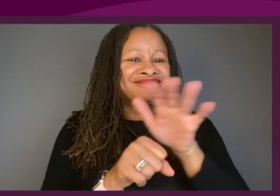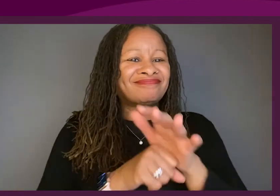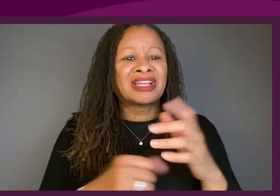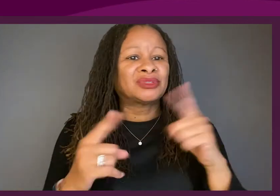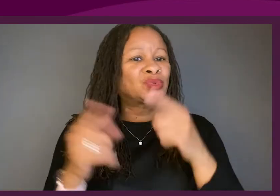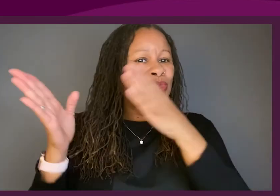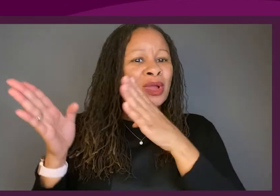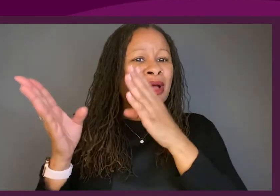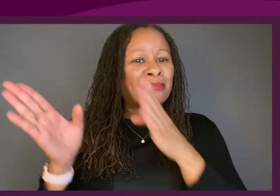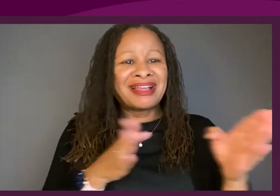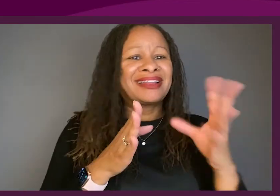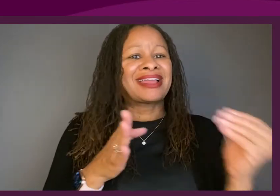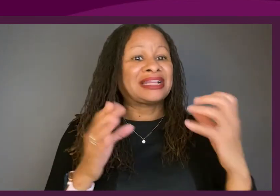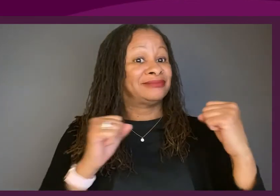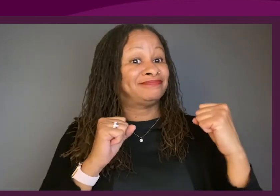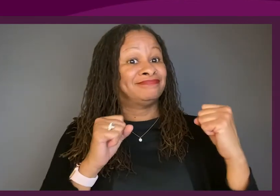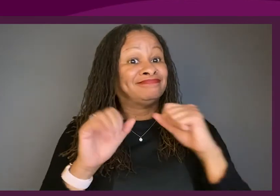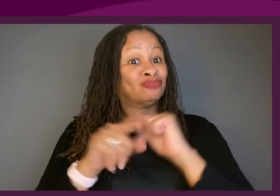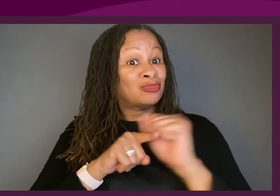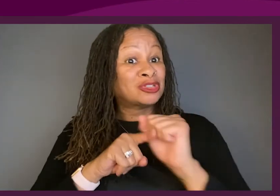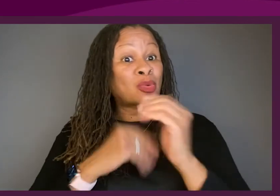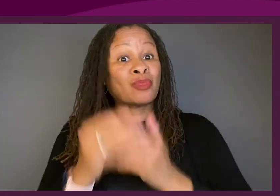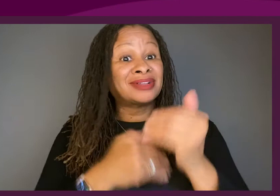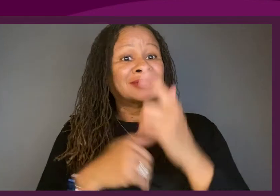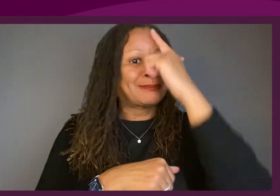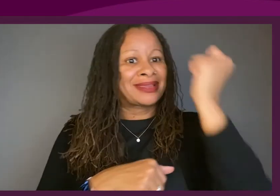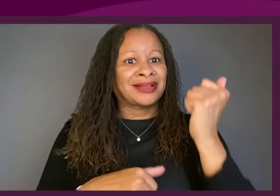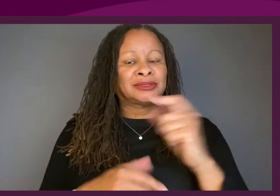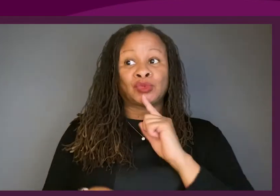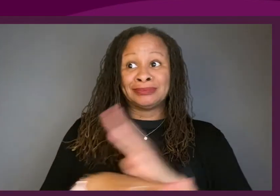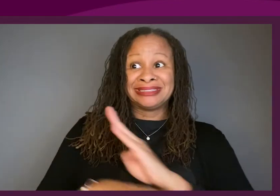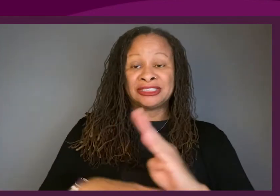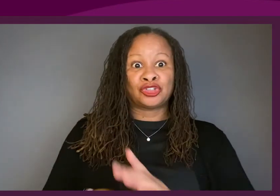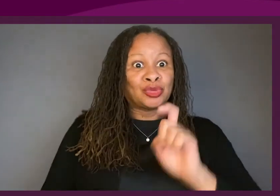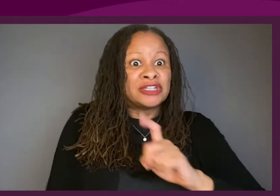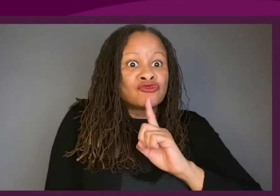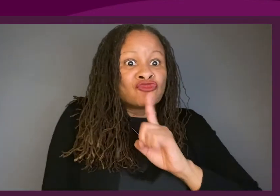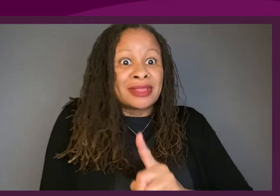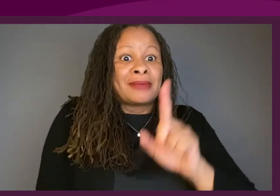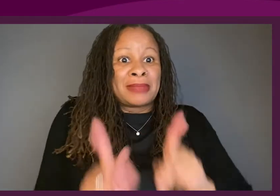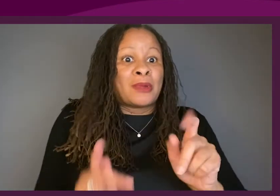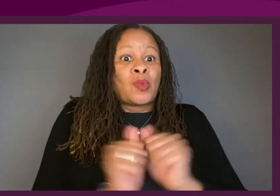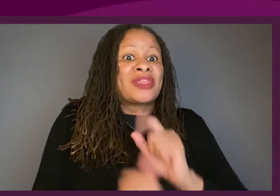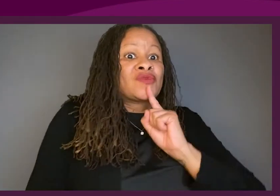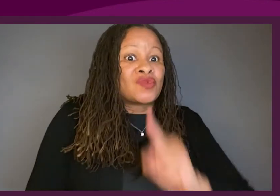need real people with lived experience posing those challenges.